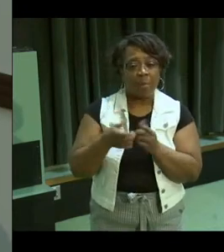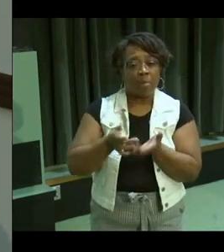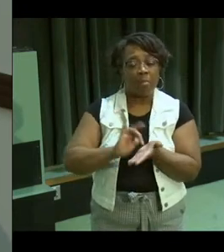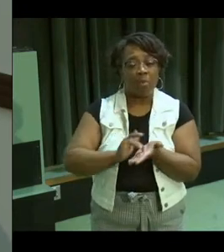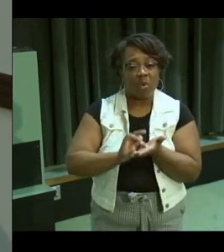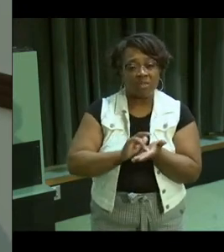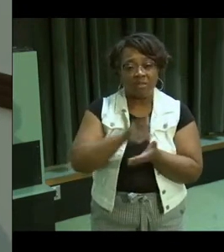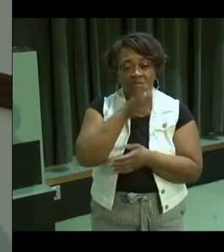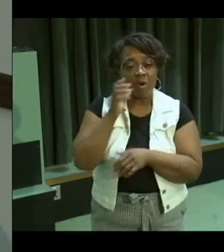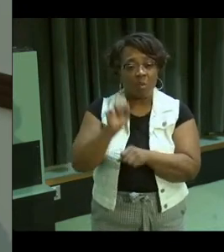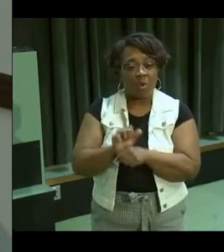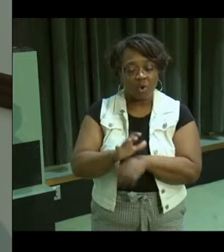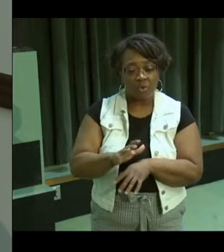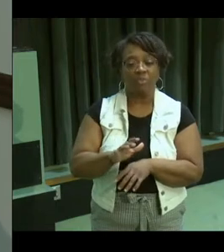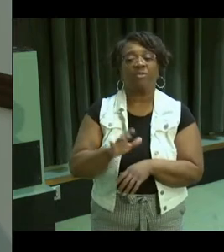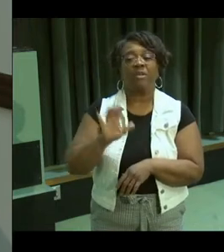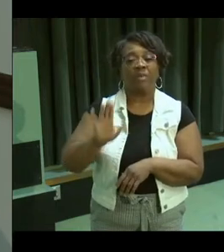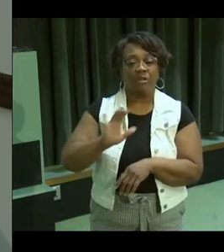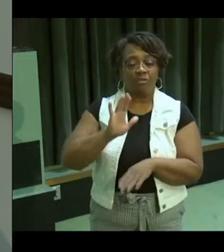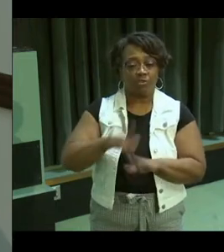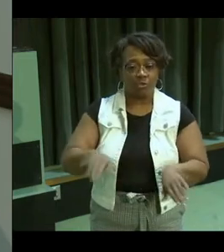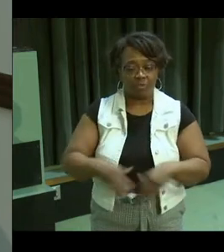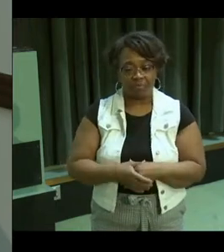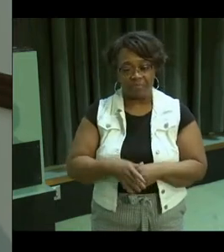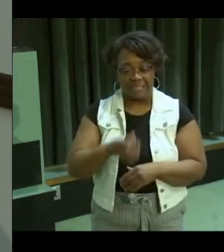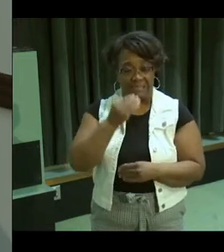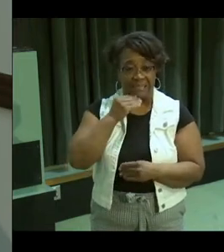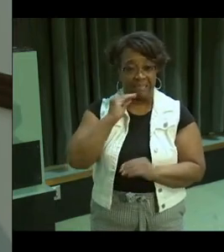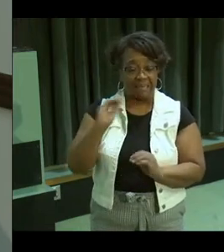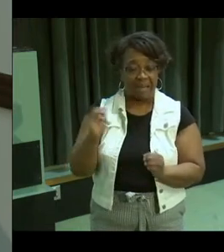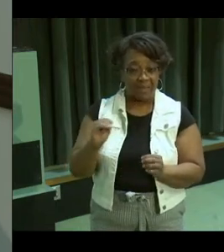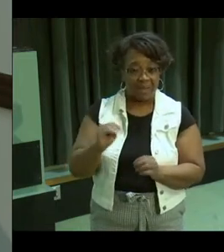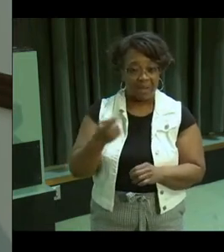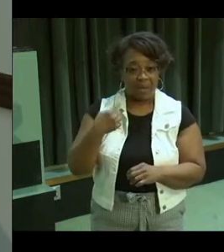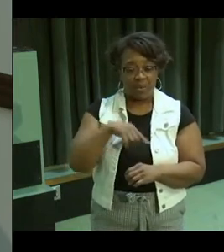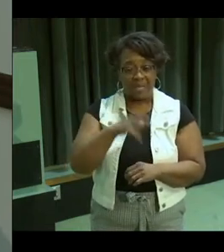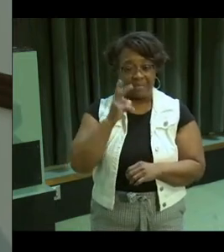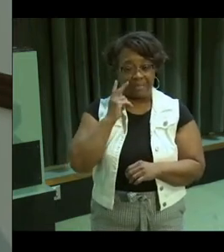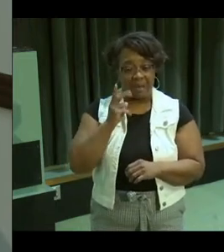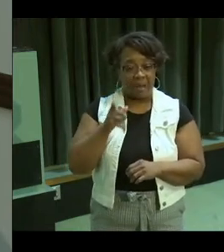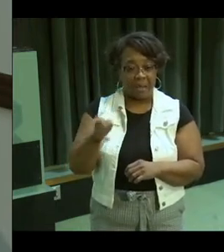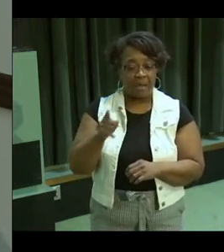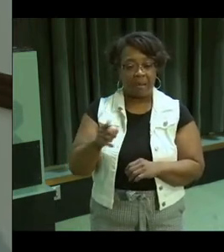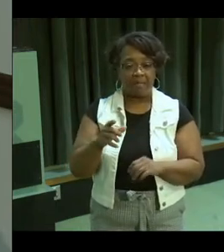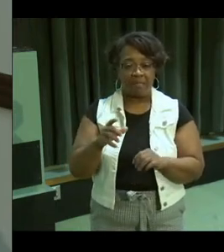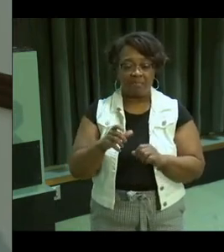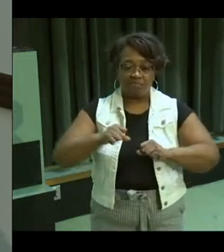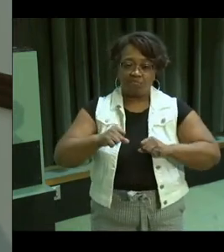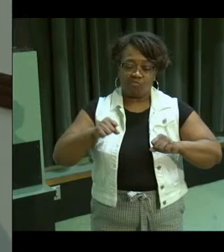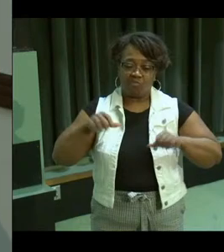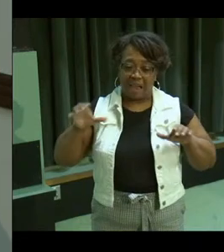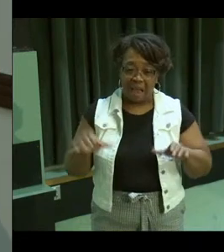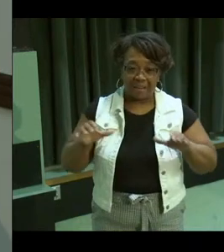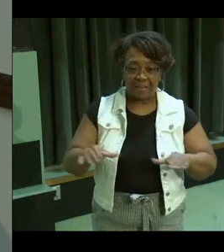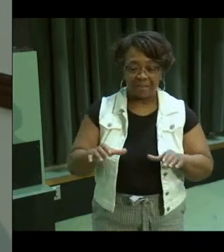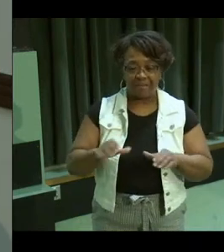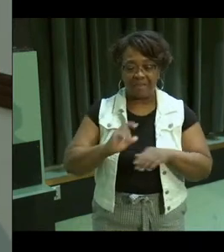their children. And while he fasted, we saw him go from a